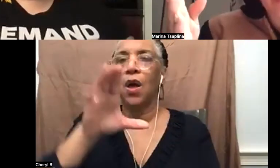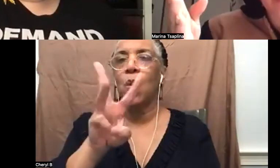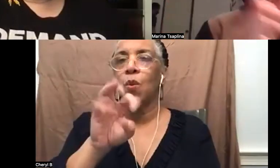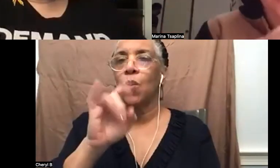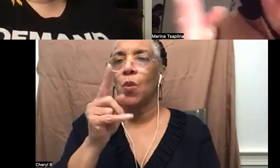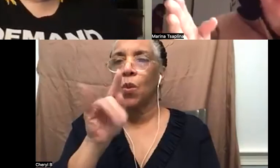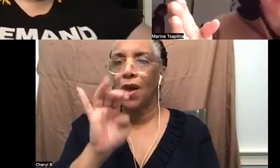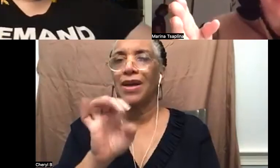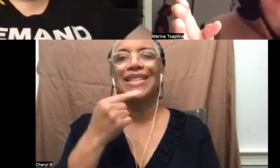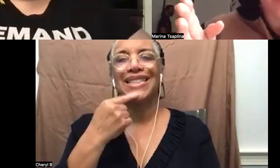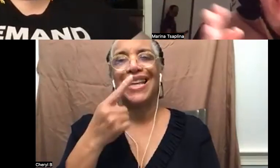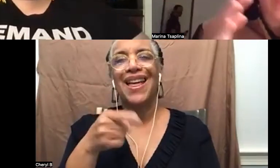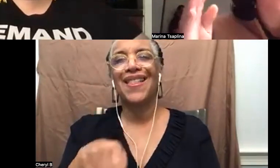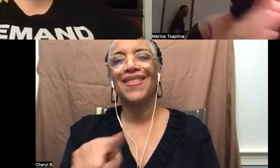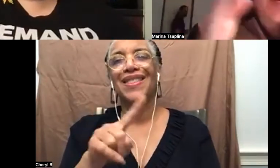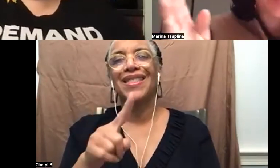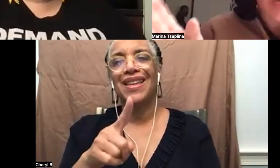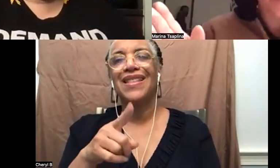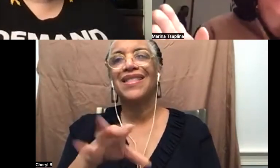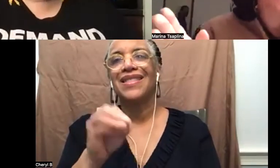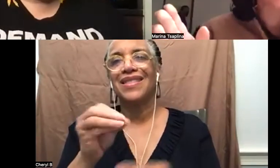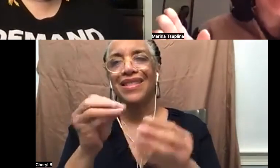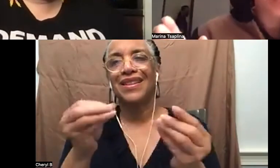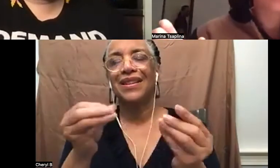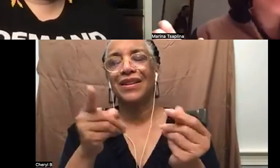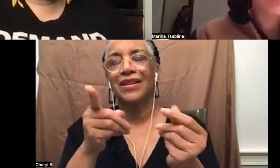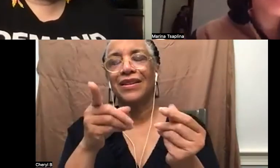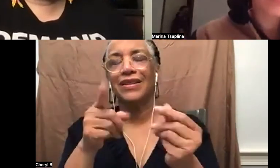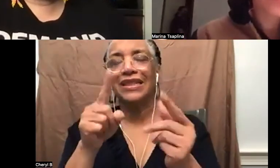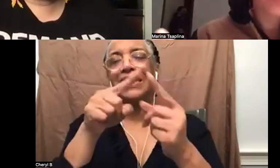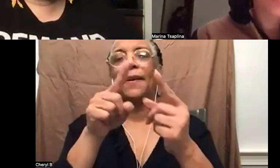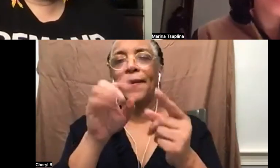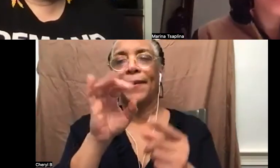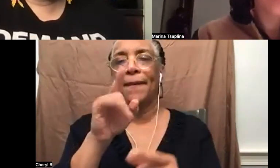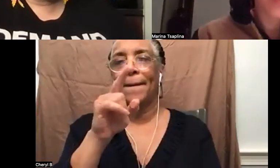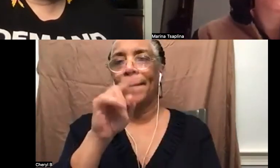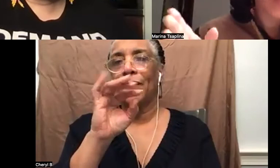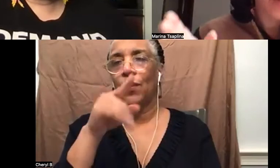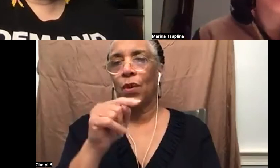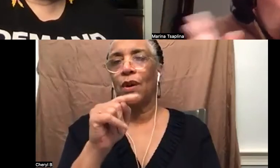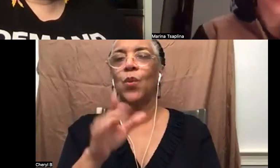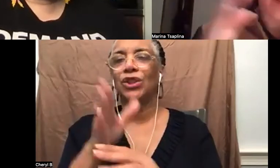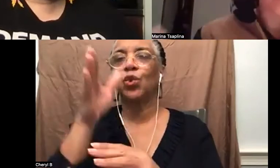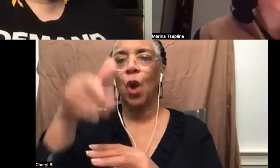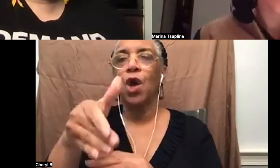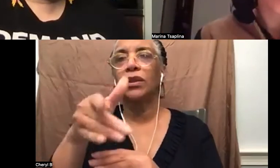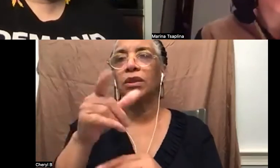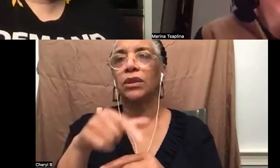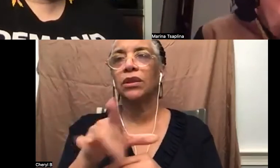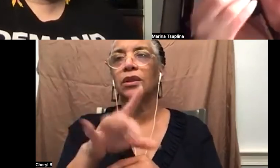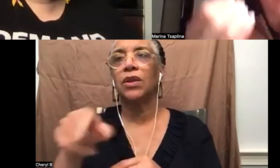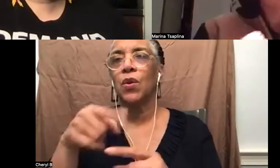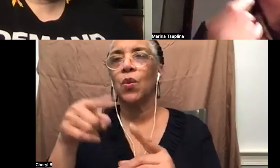was crossed much after the relational tipping point was crossed.